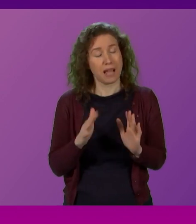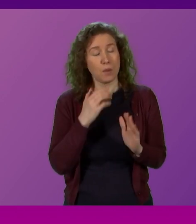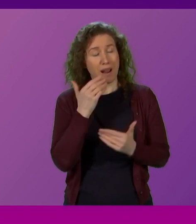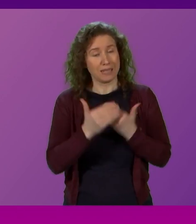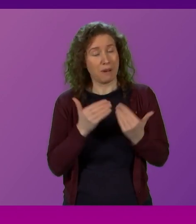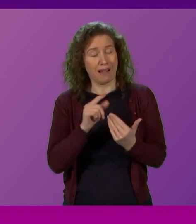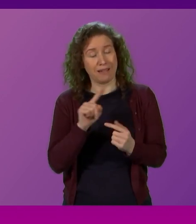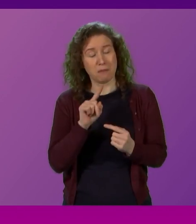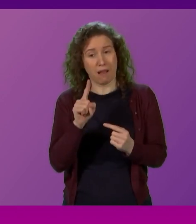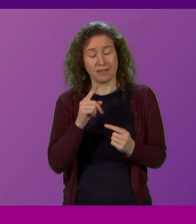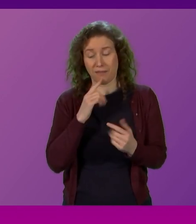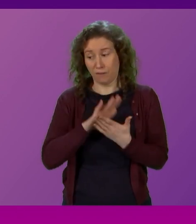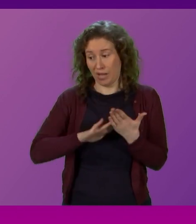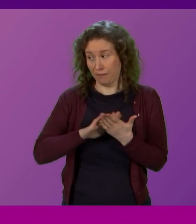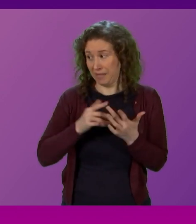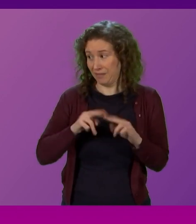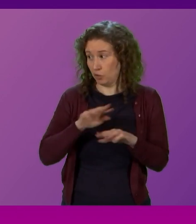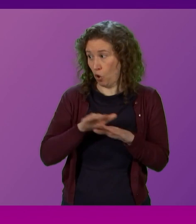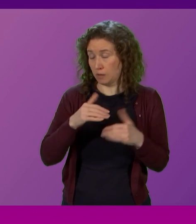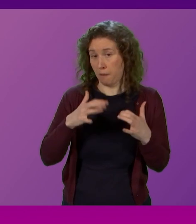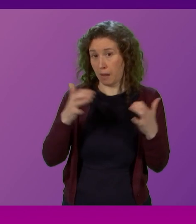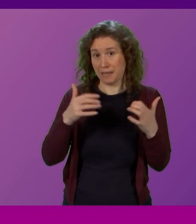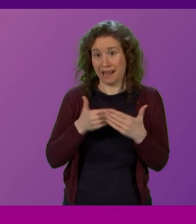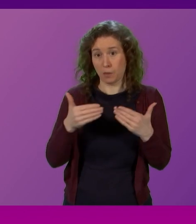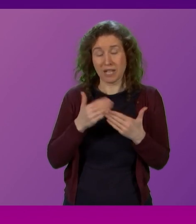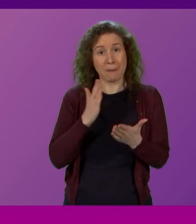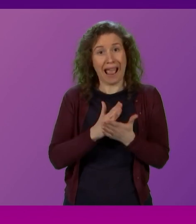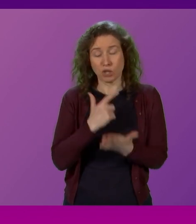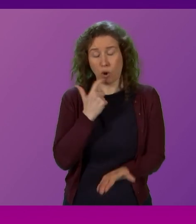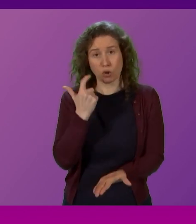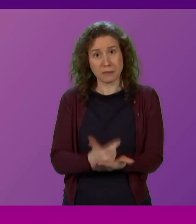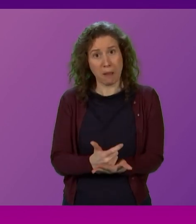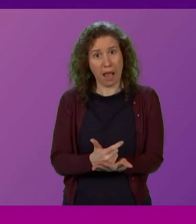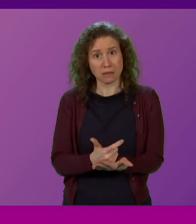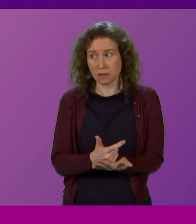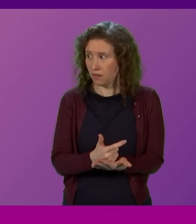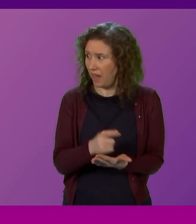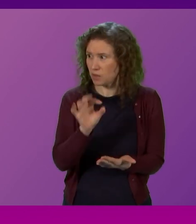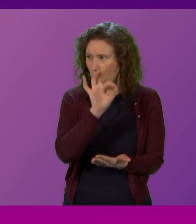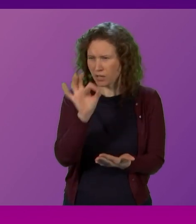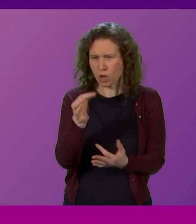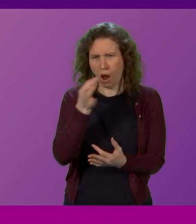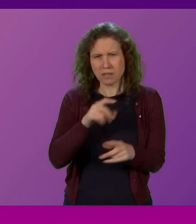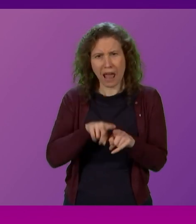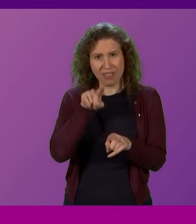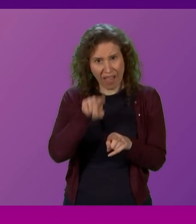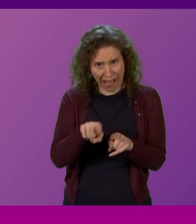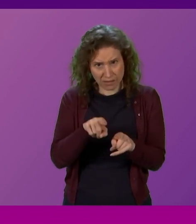actually quite gobsmacked that that question has been put in that way by a Labour member